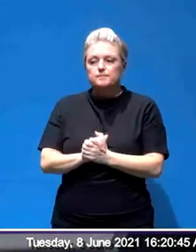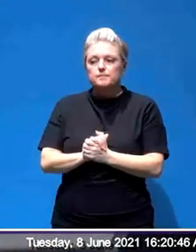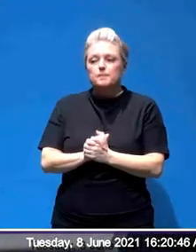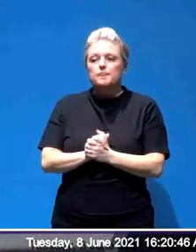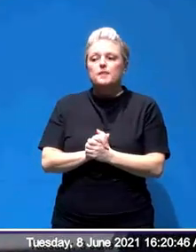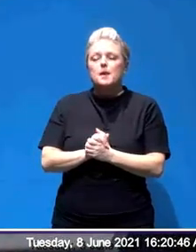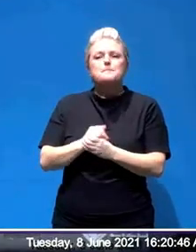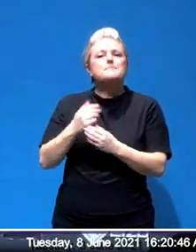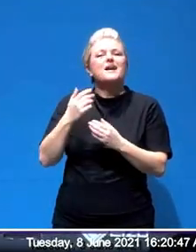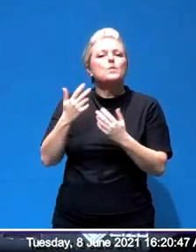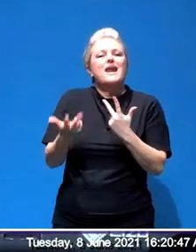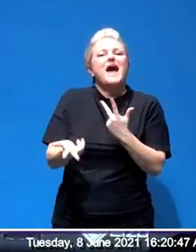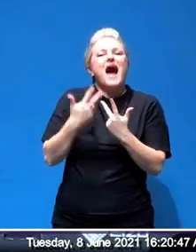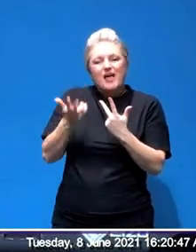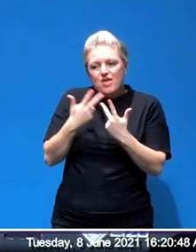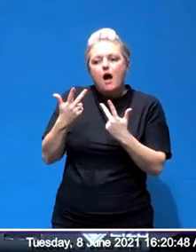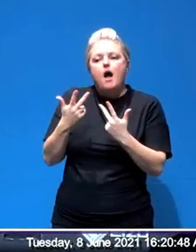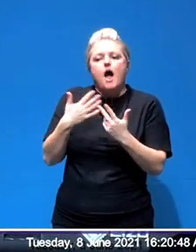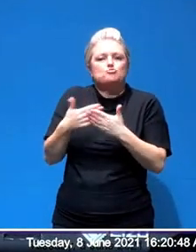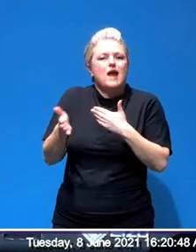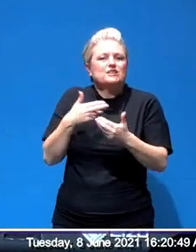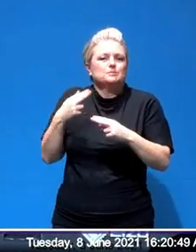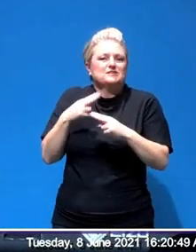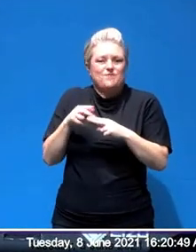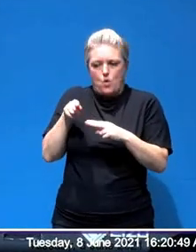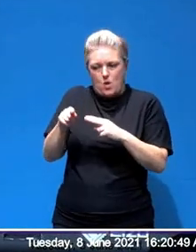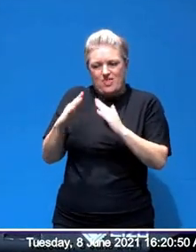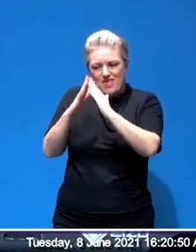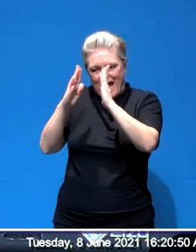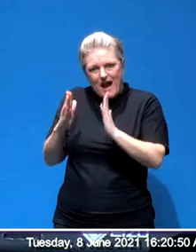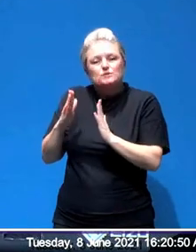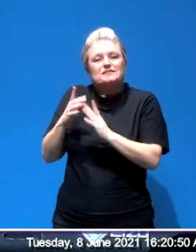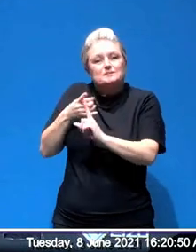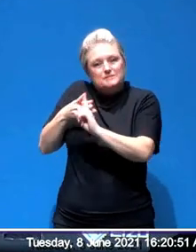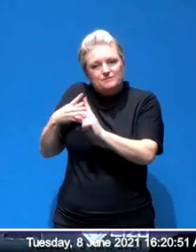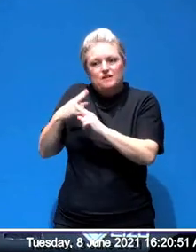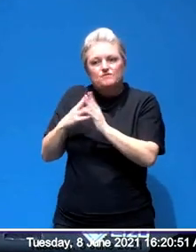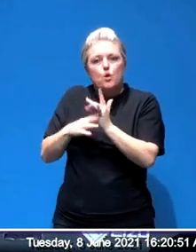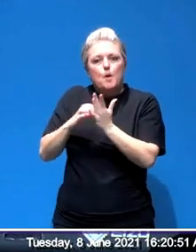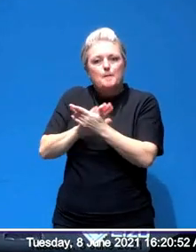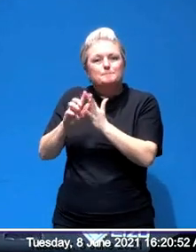You can obviously see Victoria and James' concern as to the position being filled by Lesley.